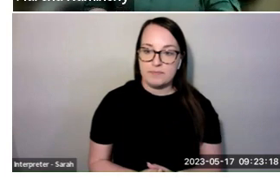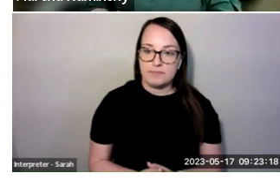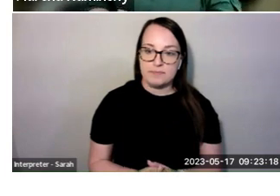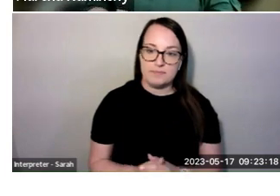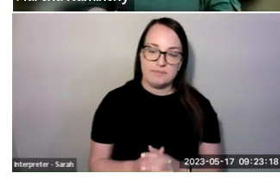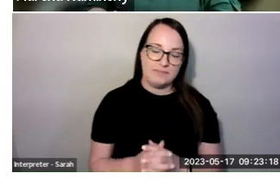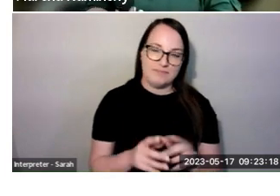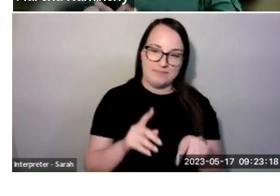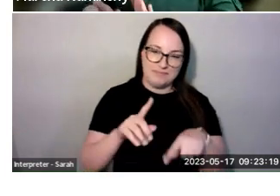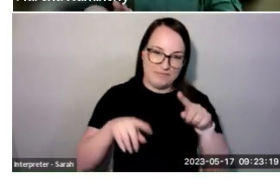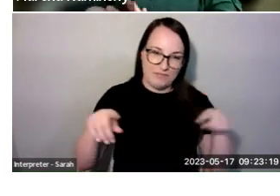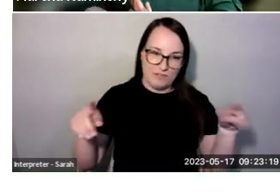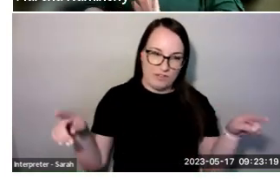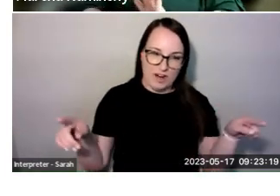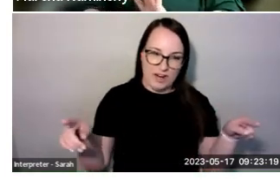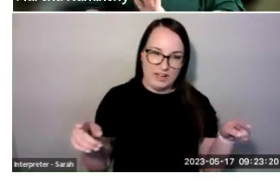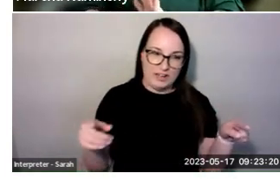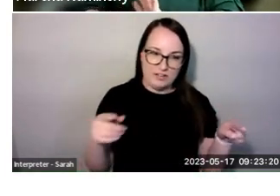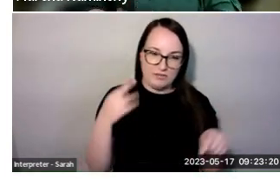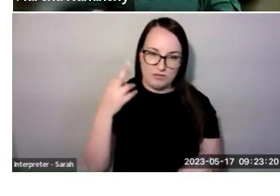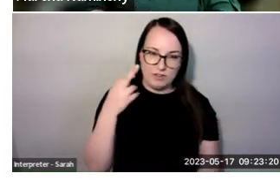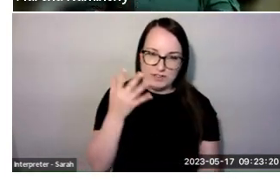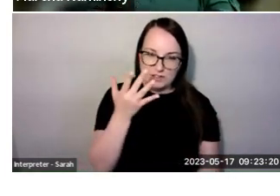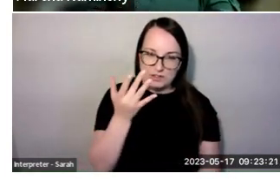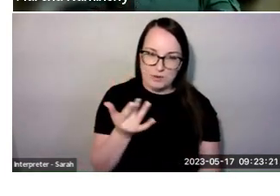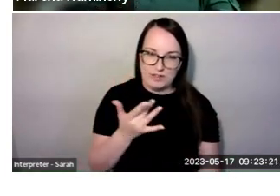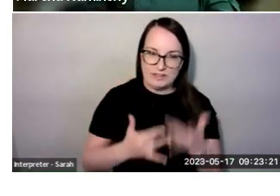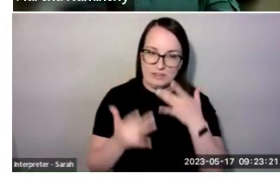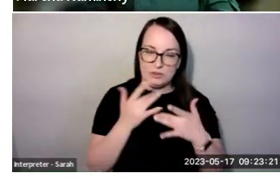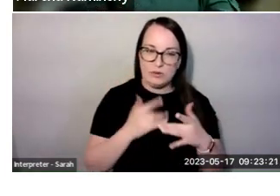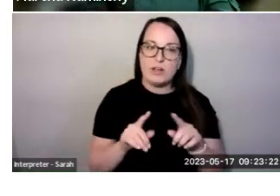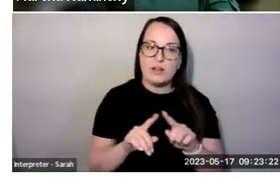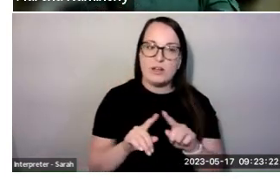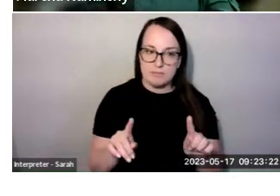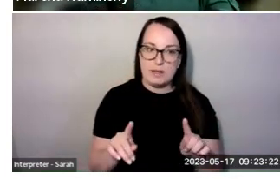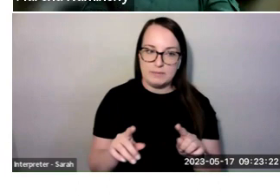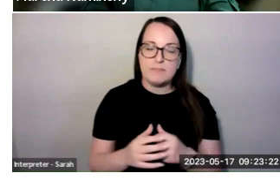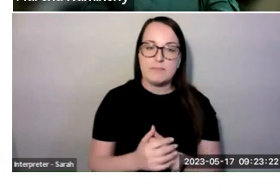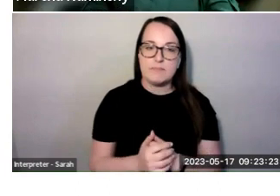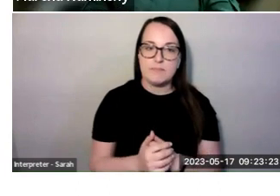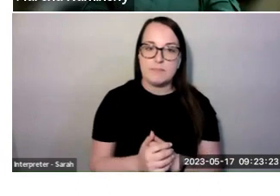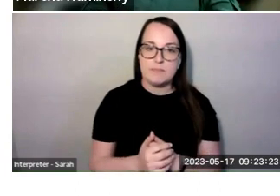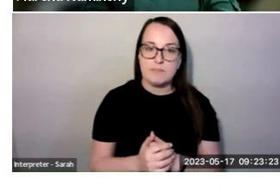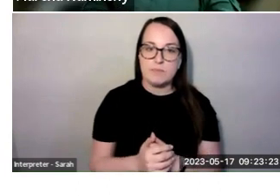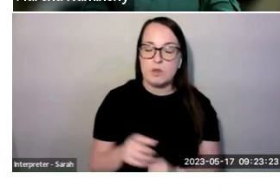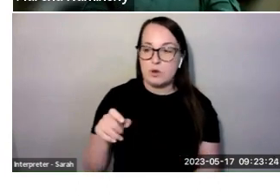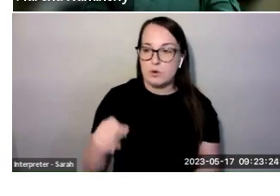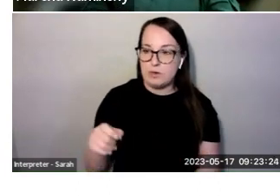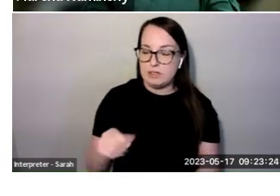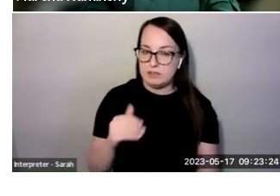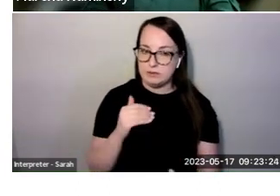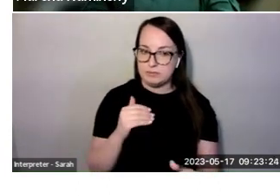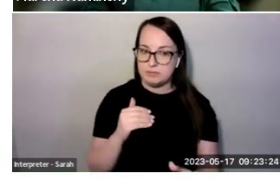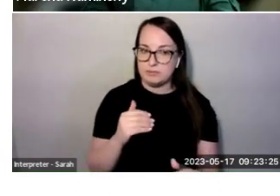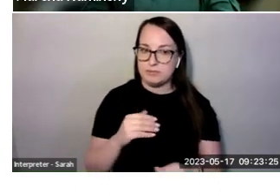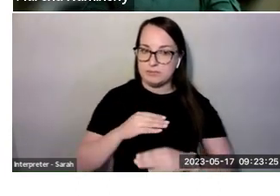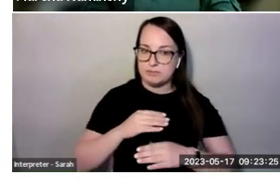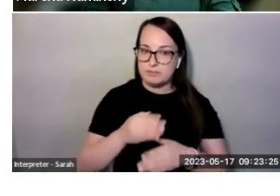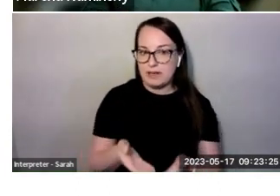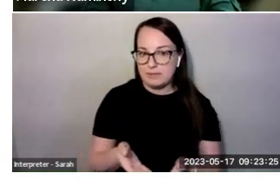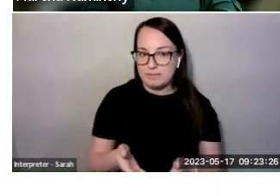is an interpreter shortage. It came on from a variety of factors,